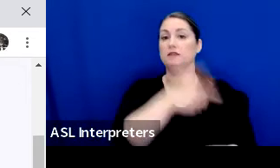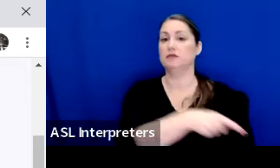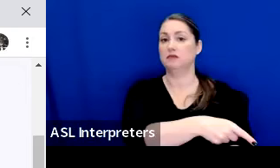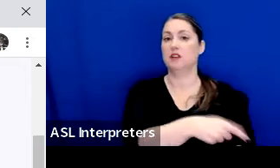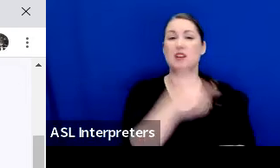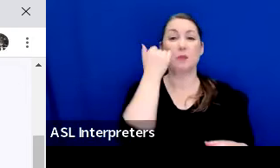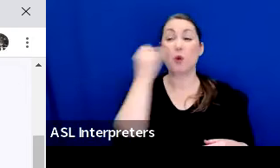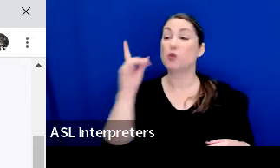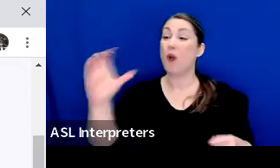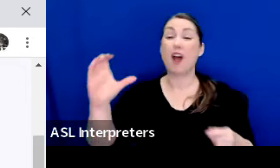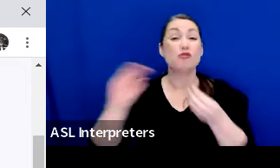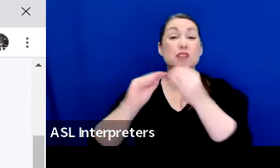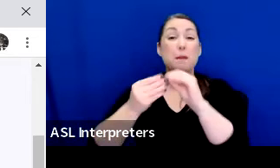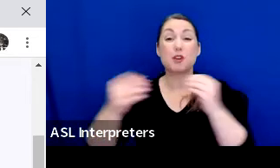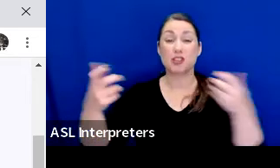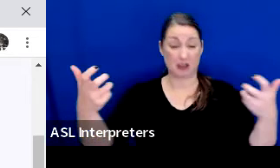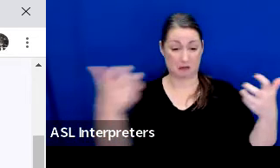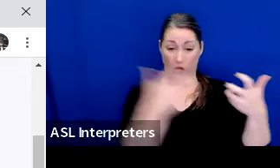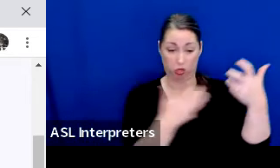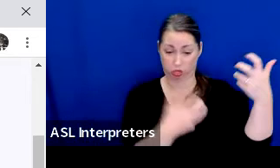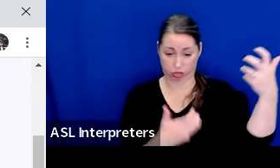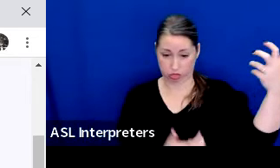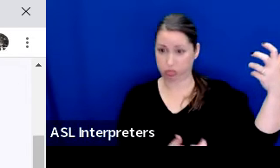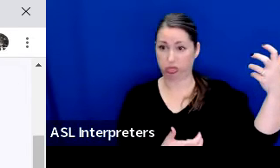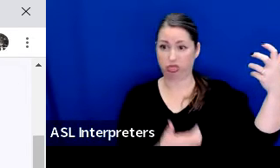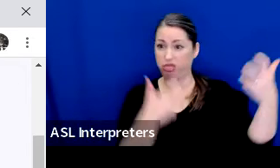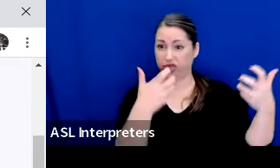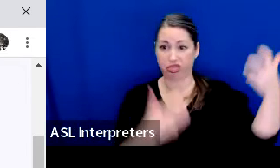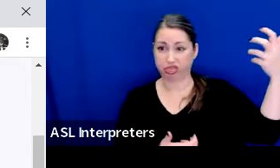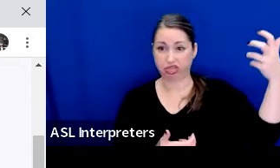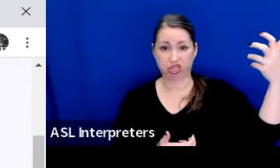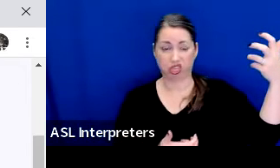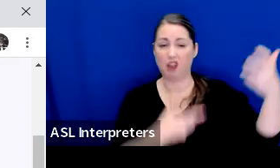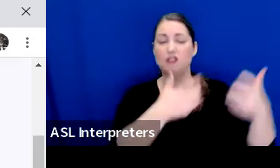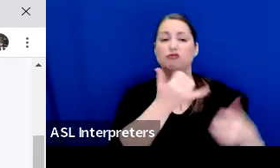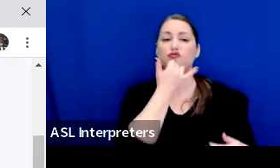So if you hit it the answer again this they've actually chosen an easy one, I could do my head.